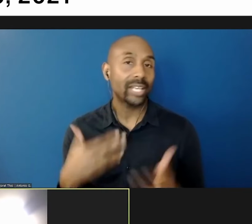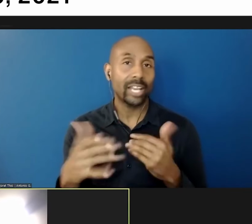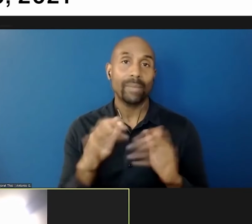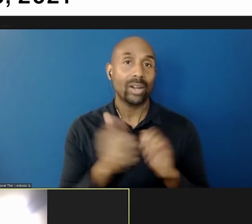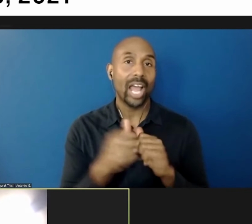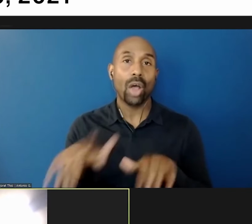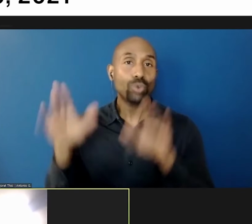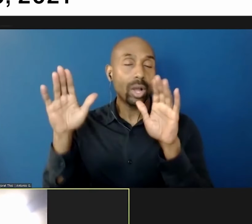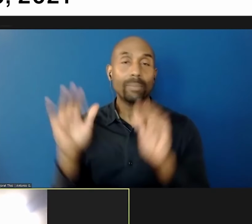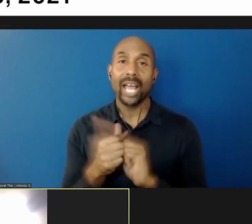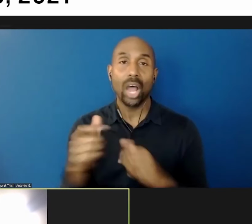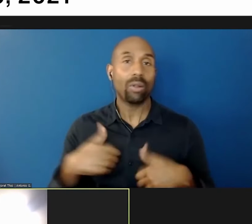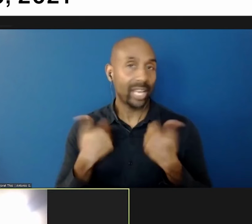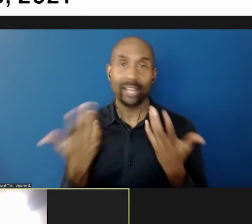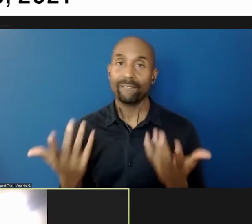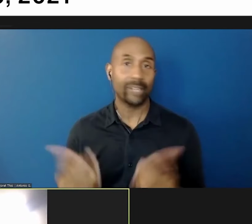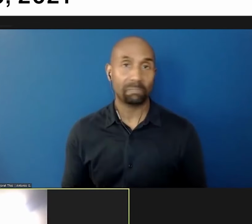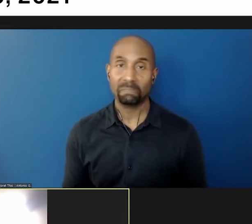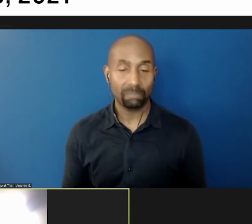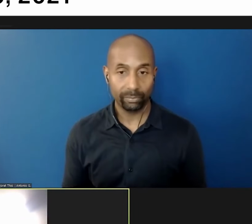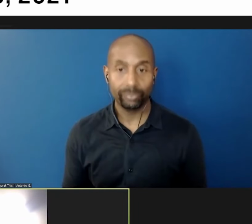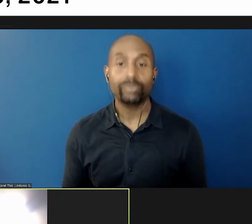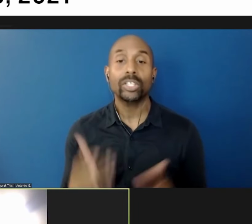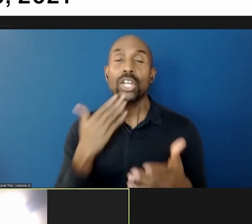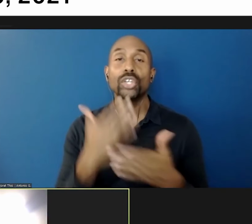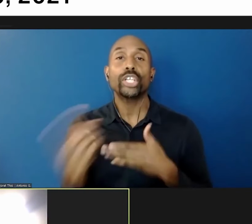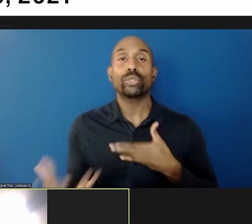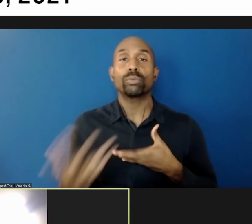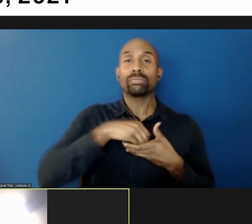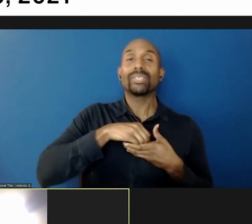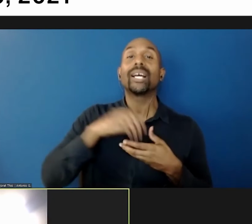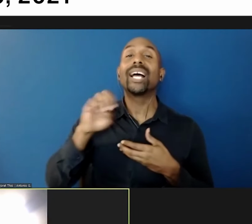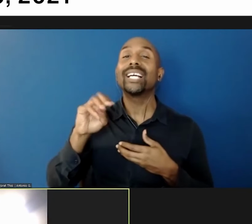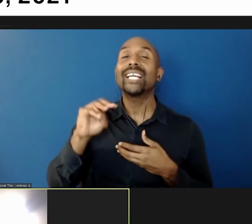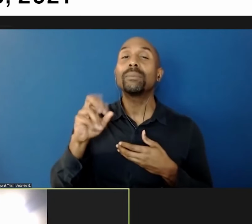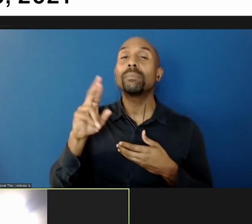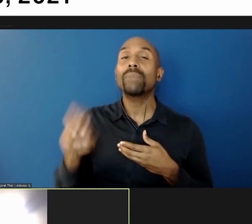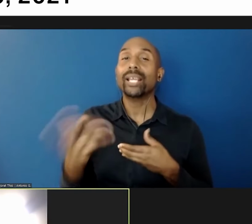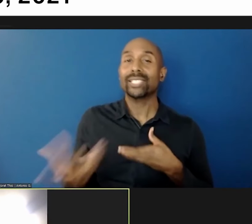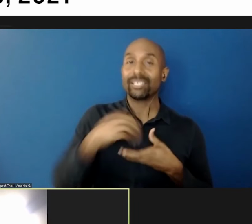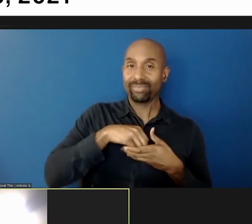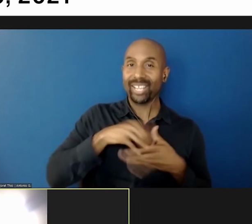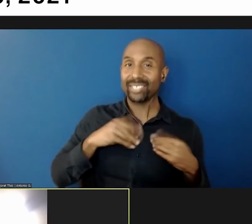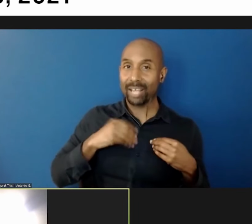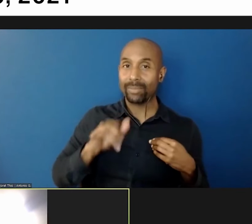and things like this. So it's good to embrace and that you include that.